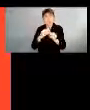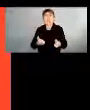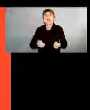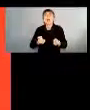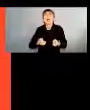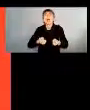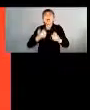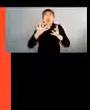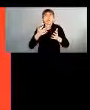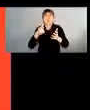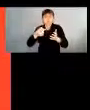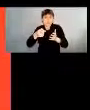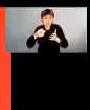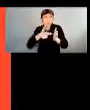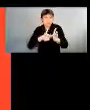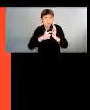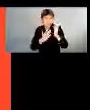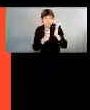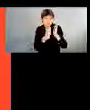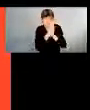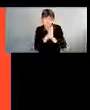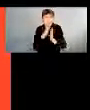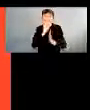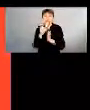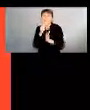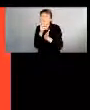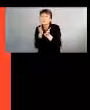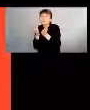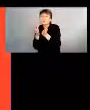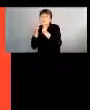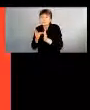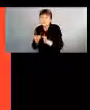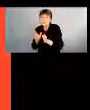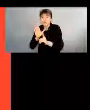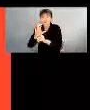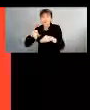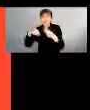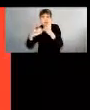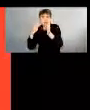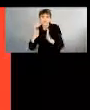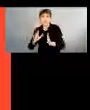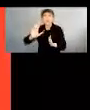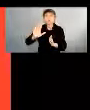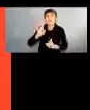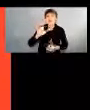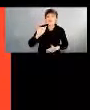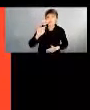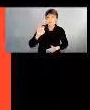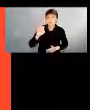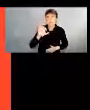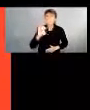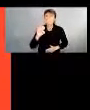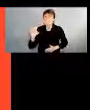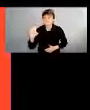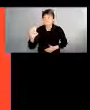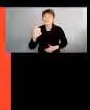requesting and the service provider’s hourly rate. Depending on the type of service or assistance you’re requesting CADA has outlined the